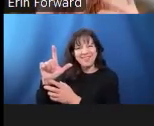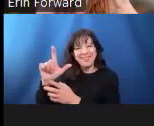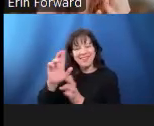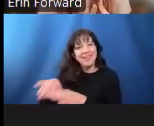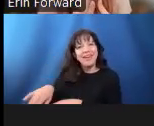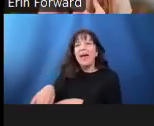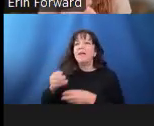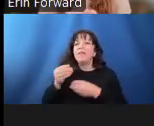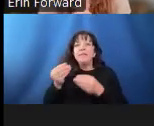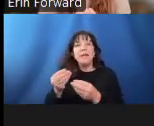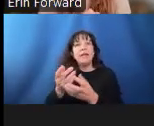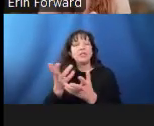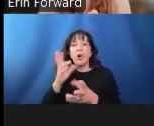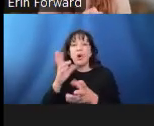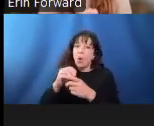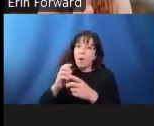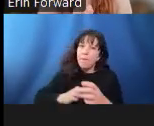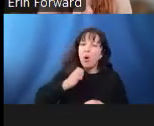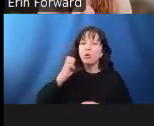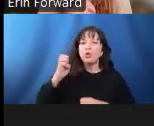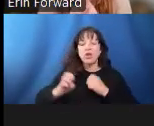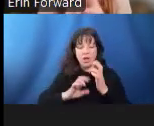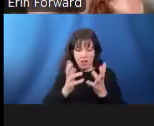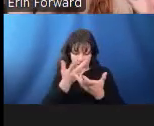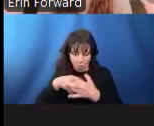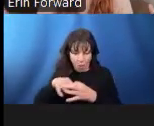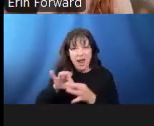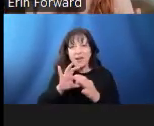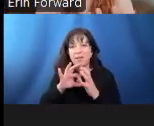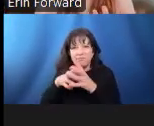emotional and intertangled that there's so many other factors